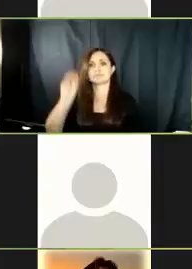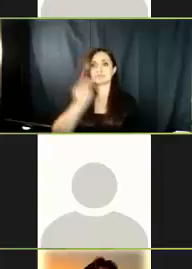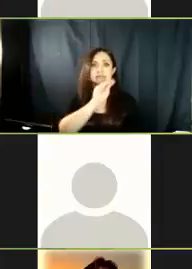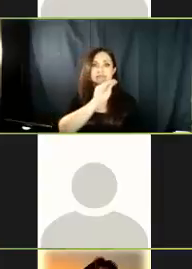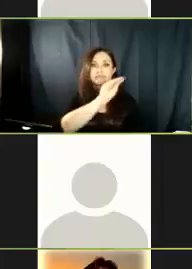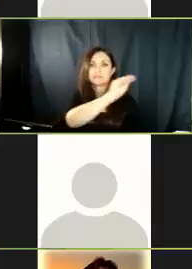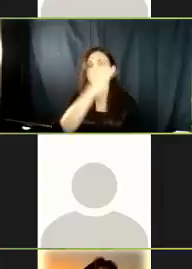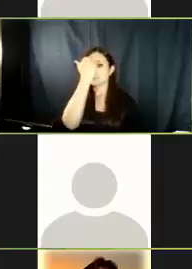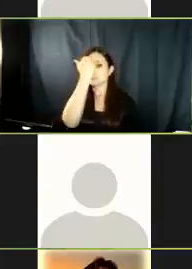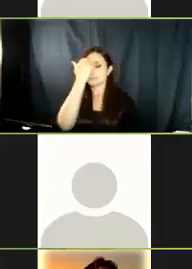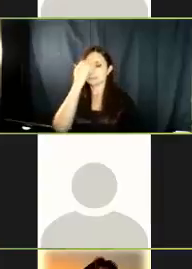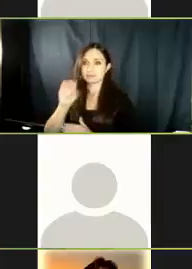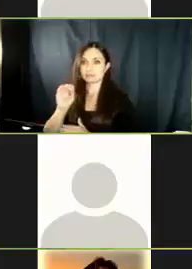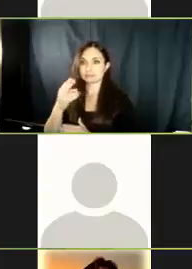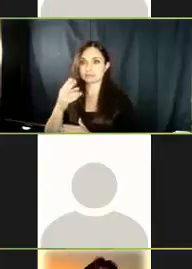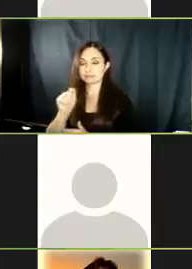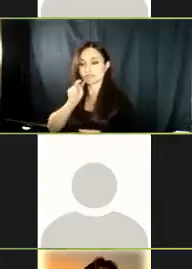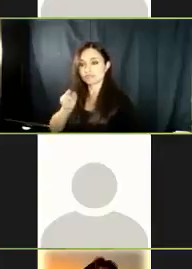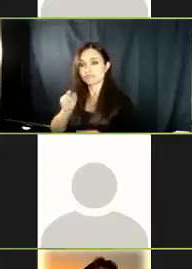Please note that co-hosts will be able to view all chat comments.